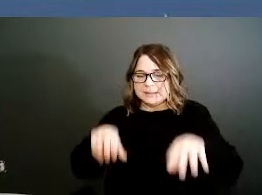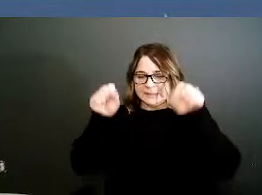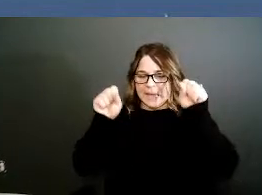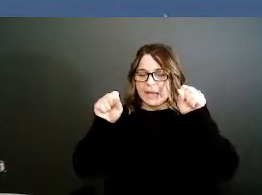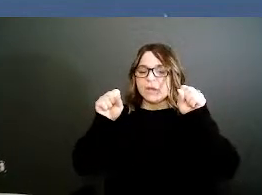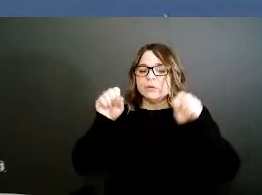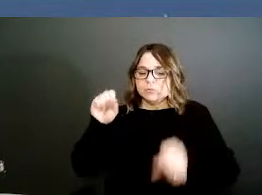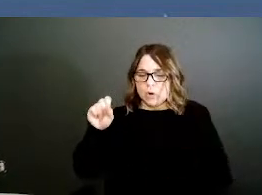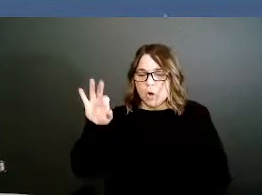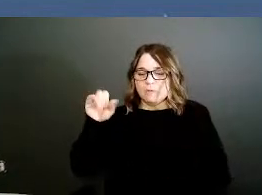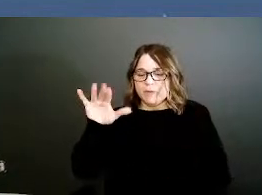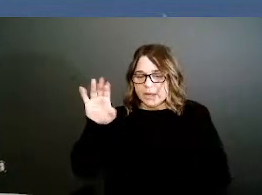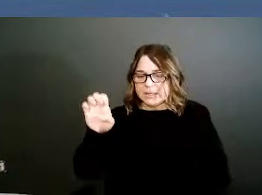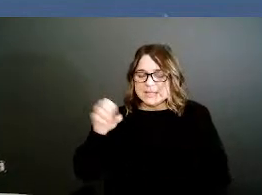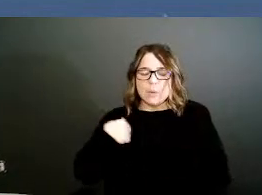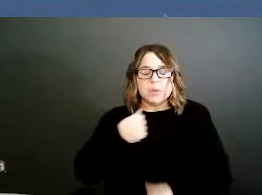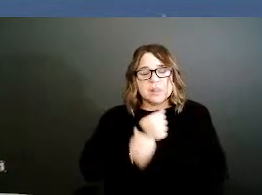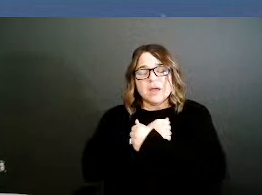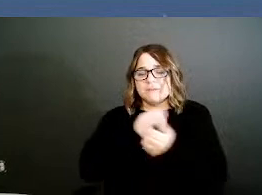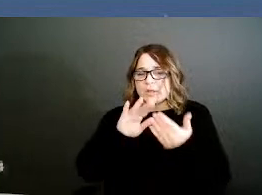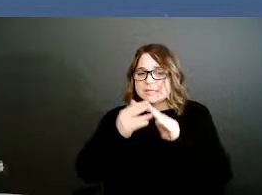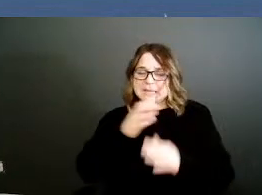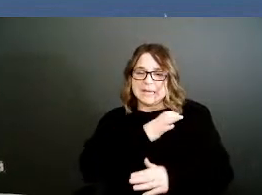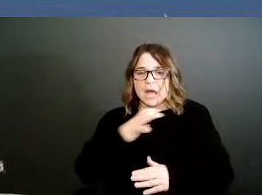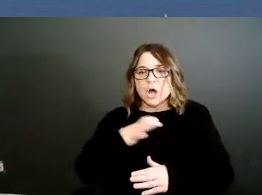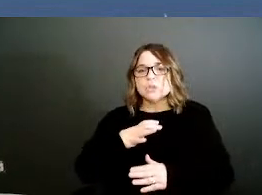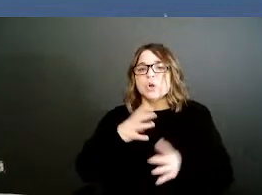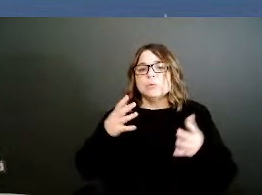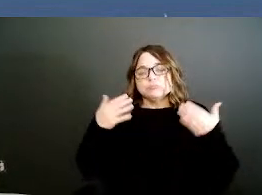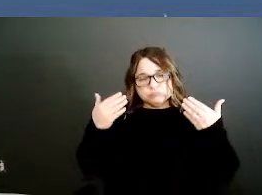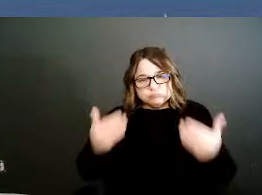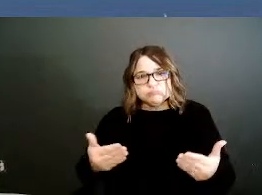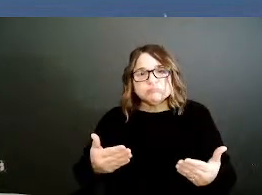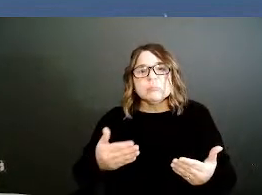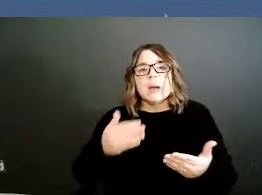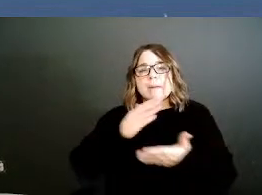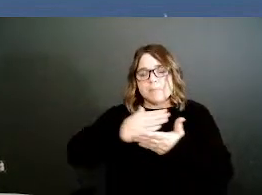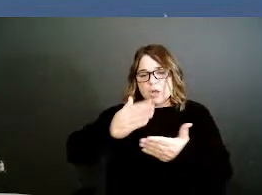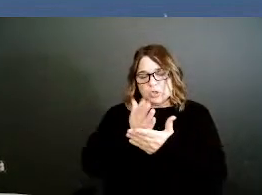YEARS. COMMITTED AGAINST ITS MOST VULNERABLE COMMUNITIES FOR WORKING-CLASS